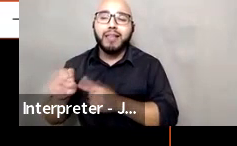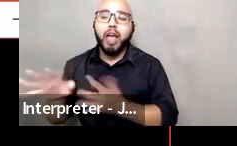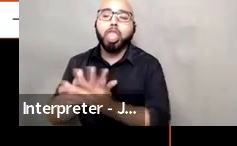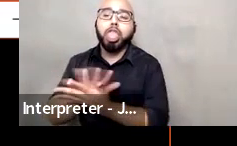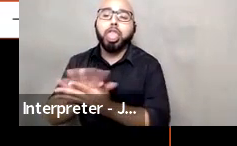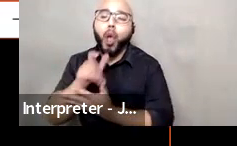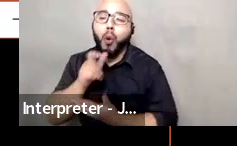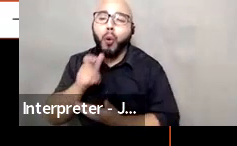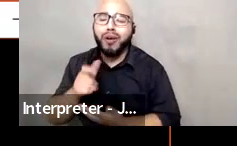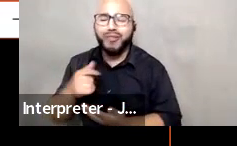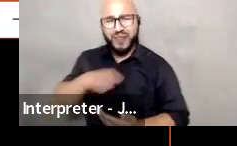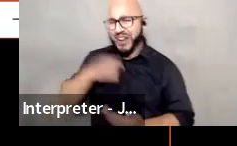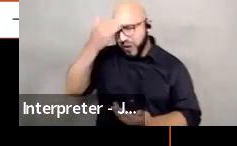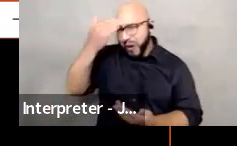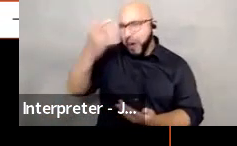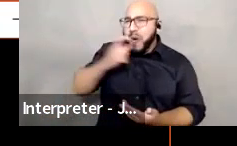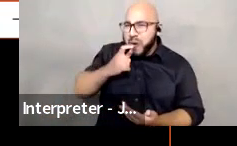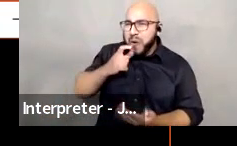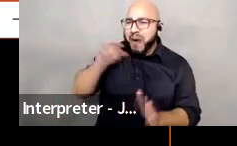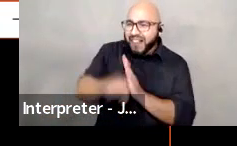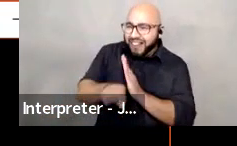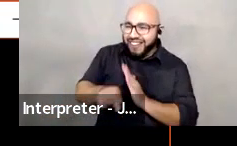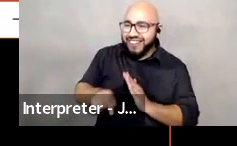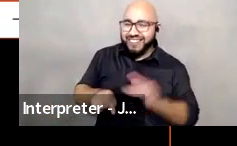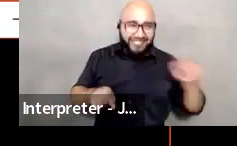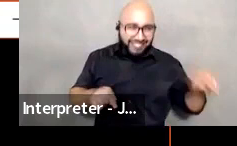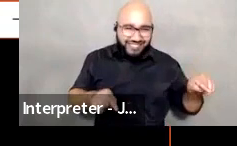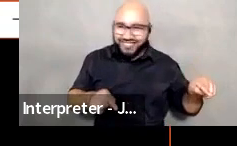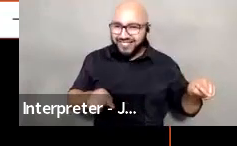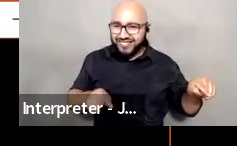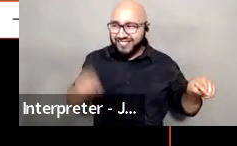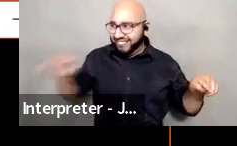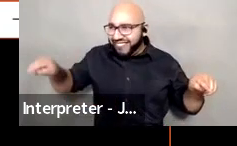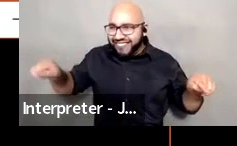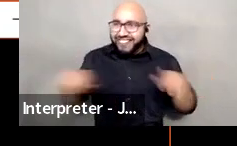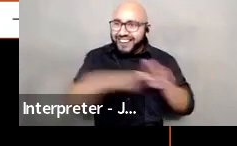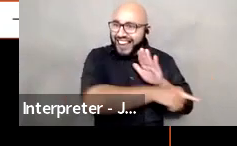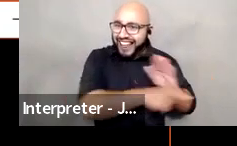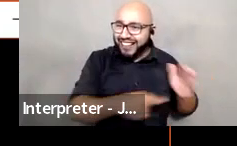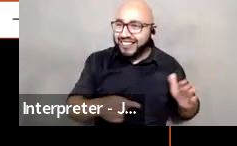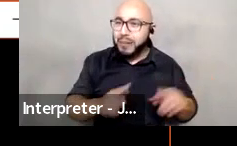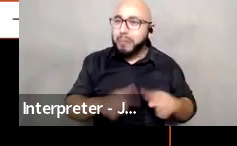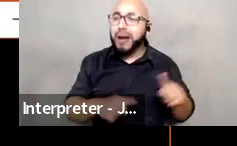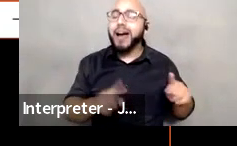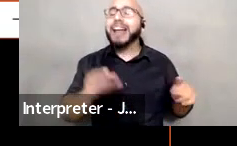But of course, they were just plain. This event on April 30th, 1873.